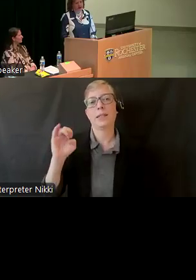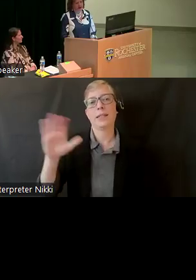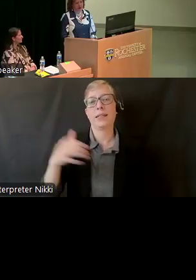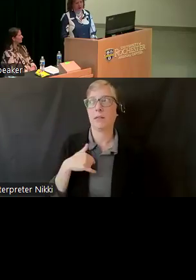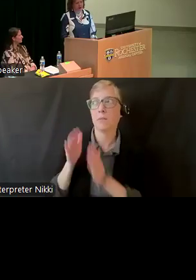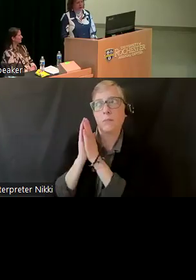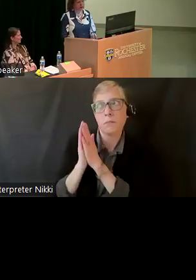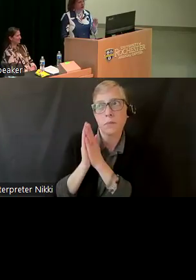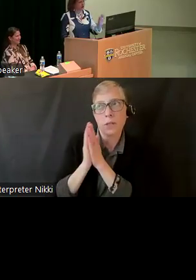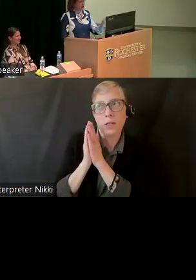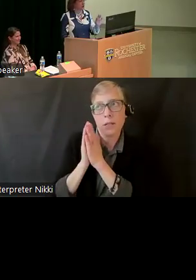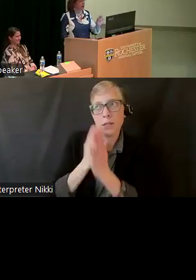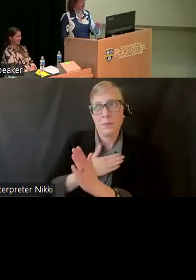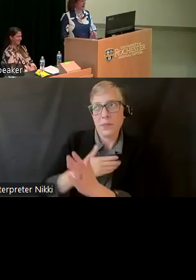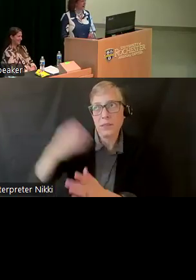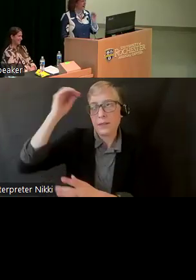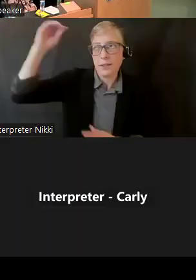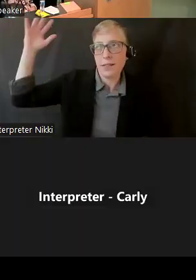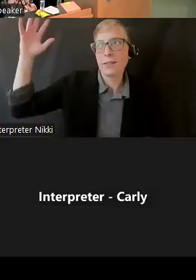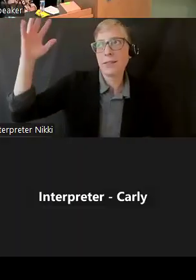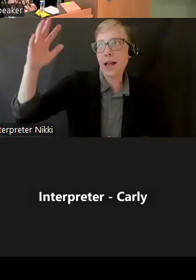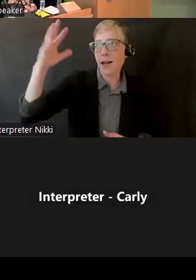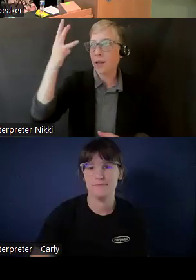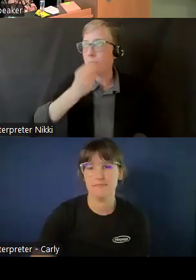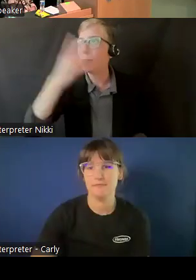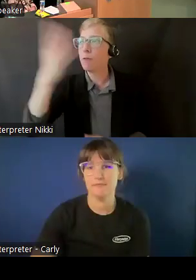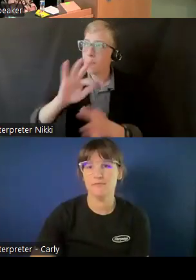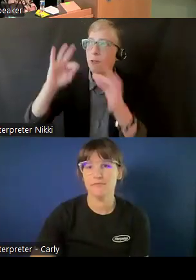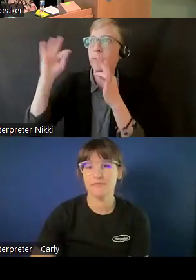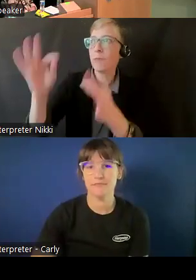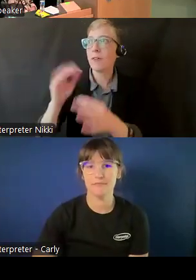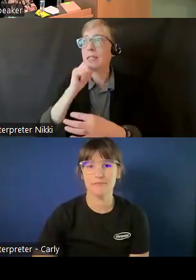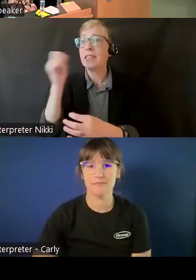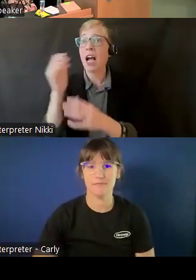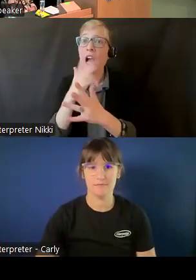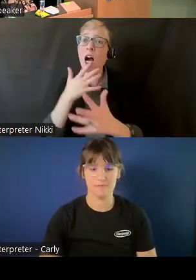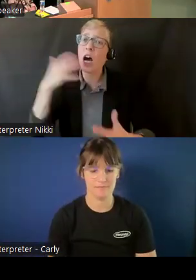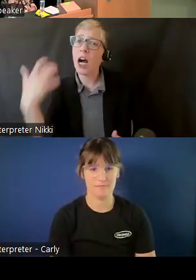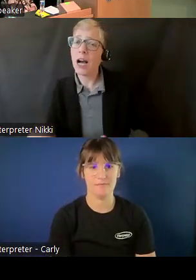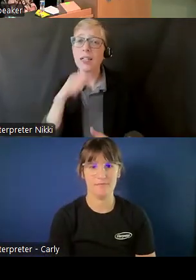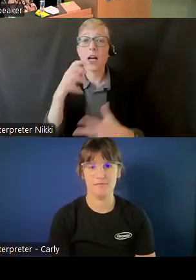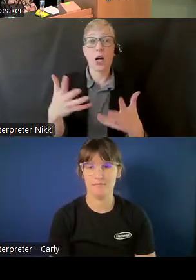it's a beautiful perfect weather day not too hot not too chilly and definitely no rain so that we